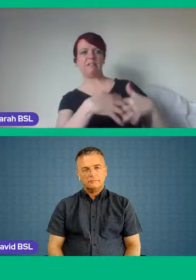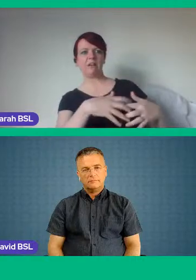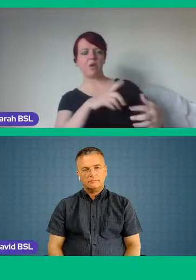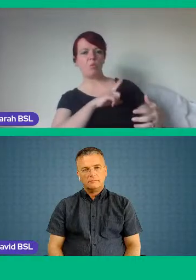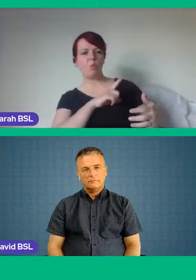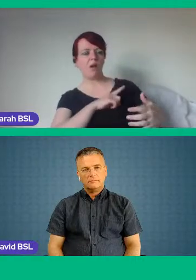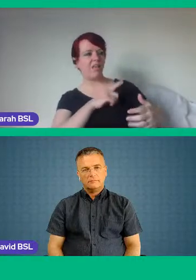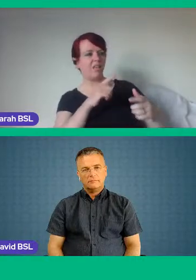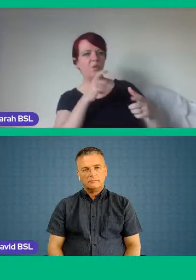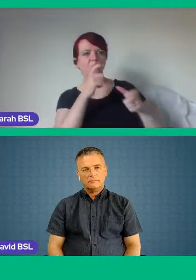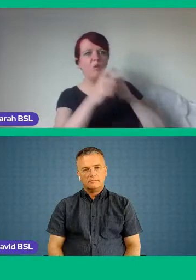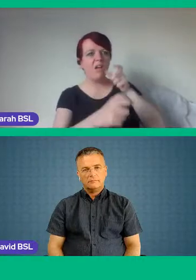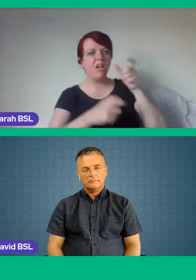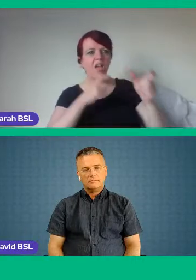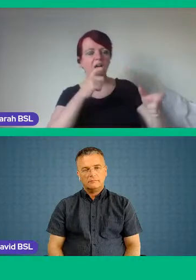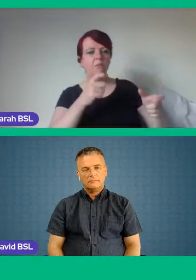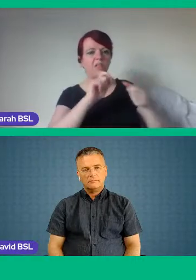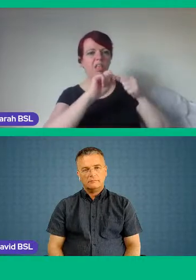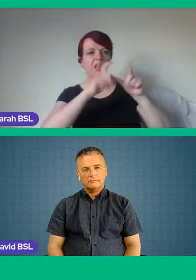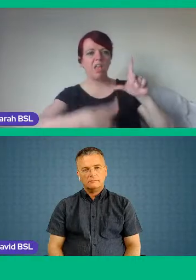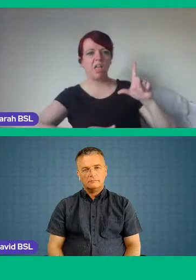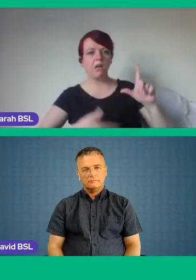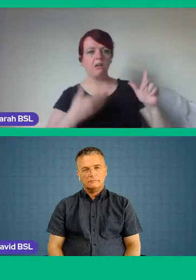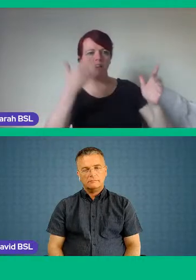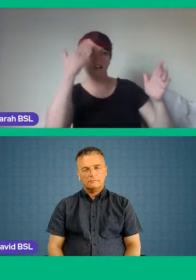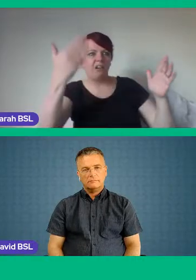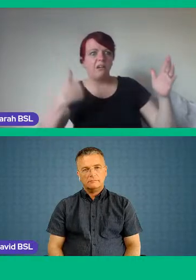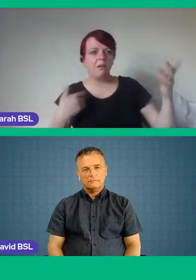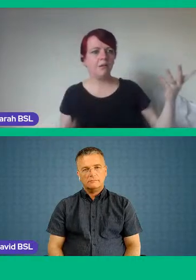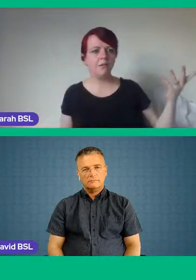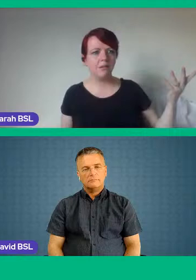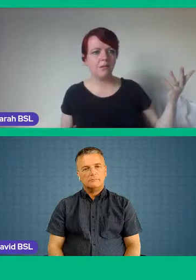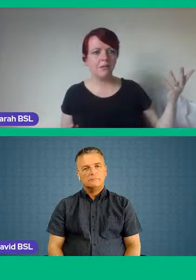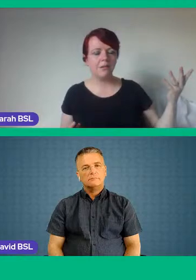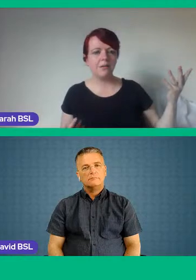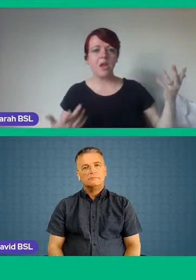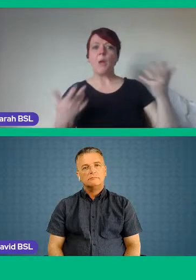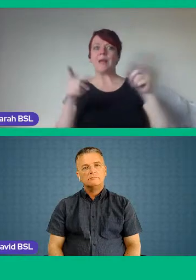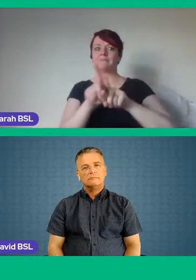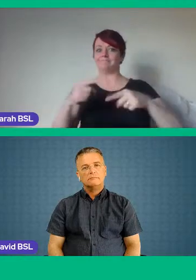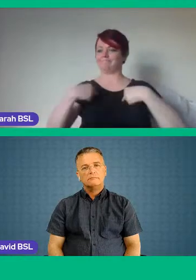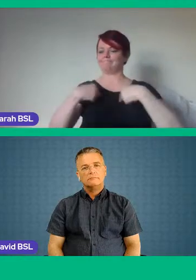technology, because there are words that I'd not understand, or shorthand for pieces of technology.